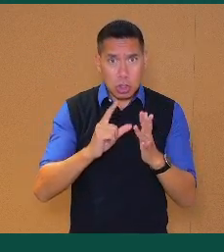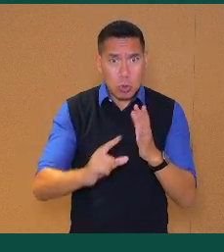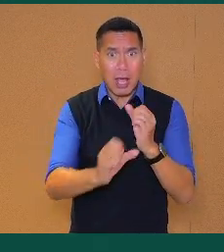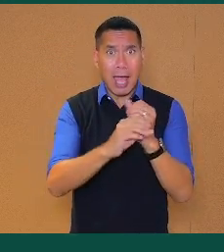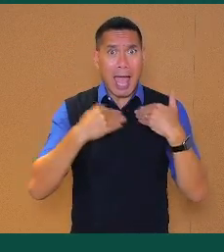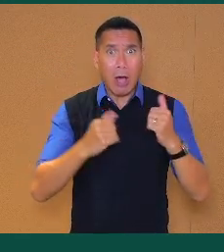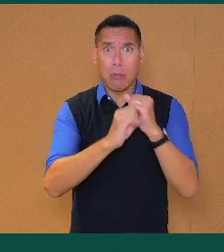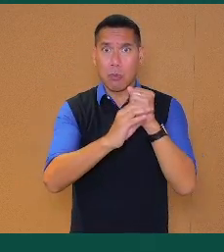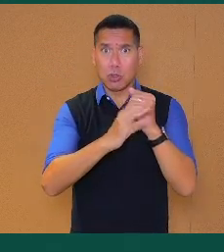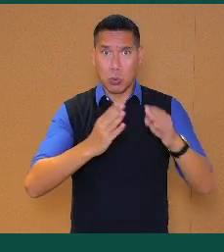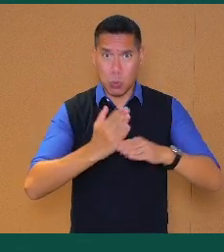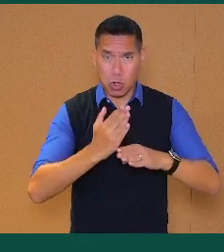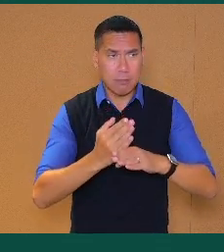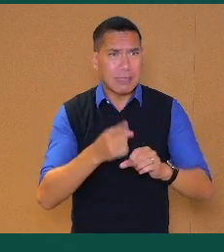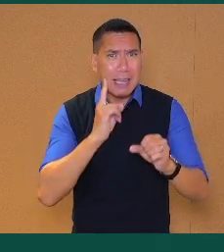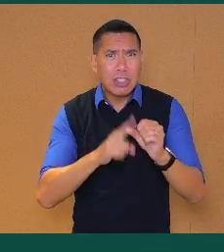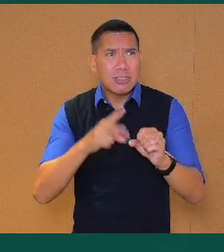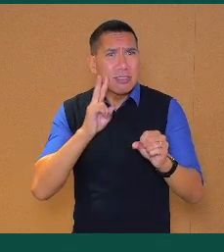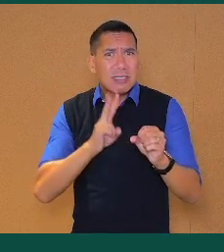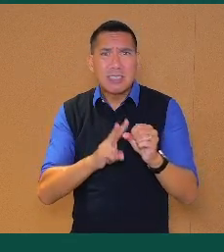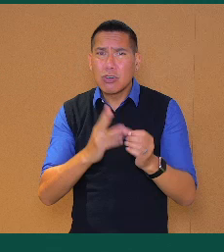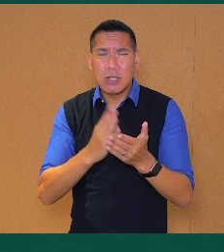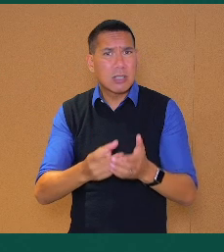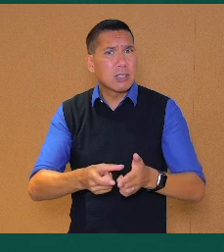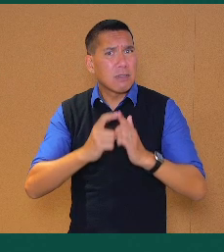The last two years have been really tough for everybody, yet,